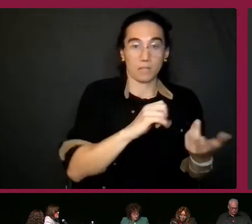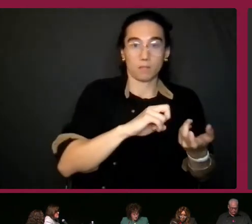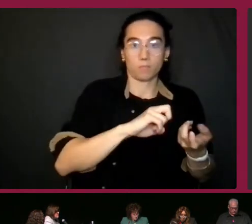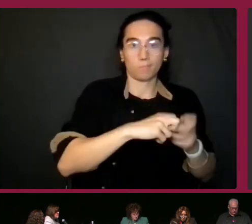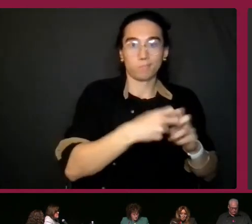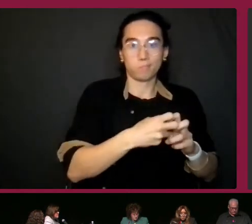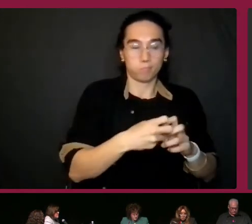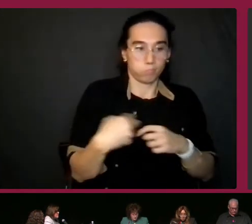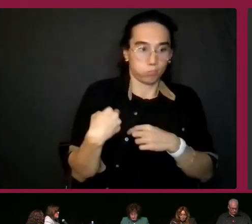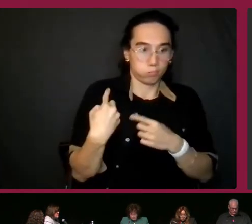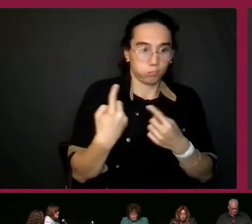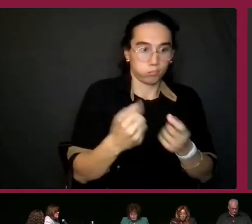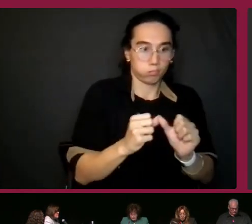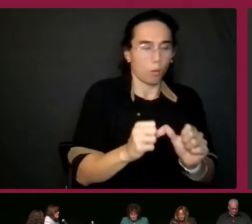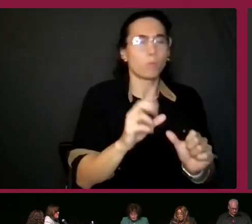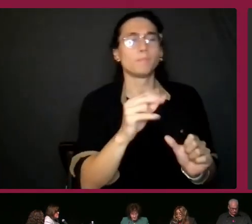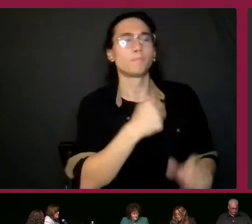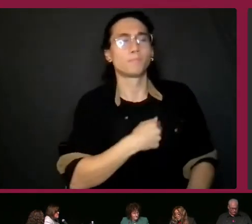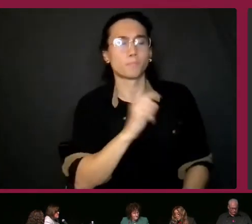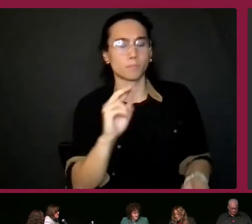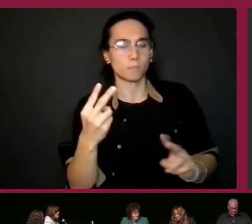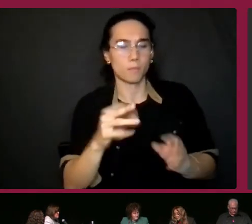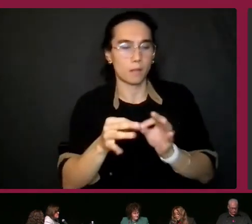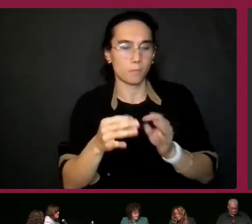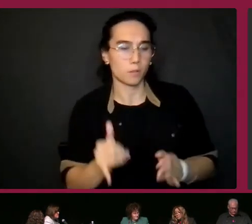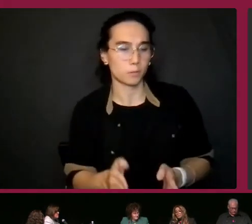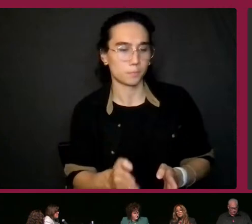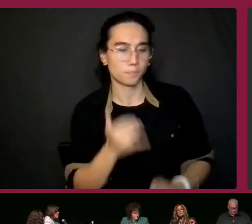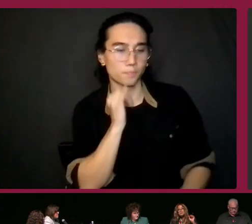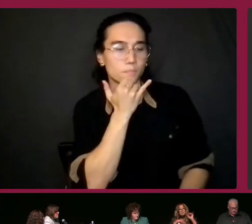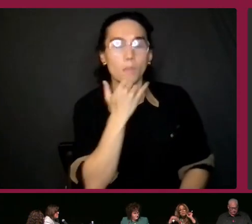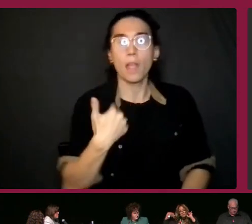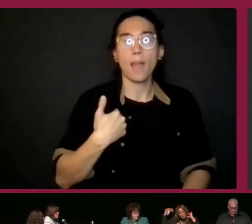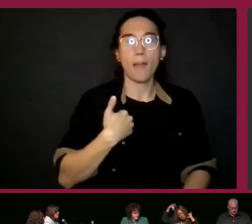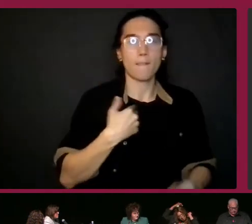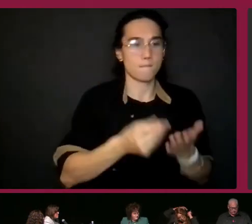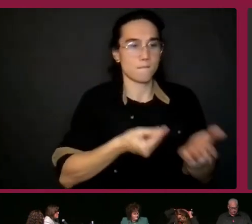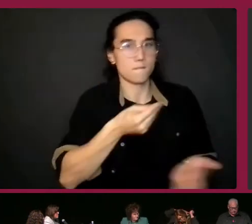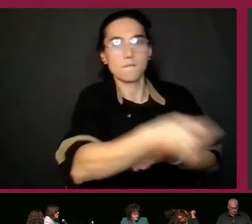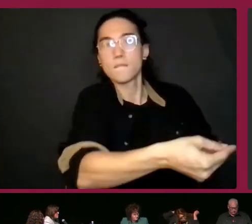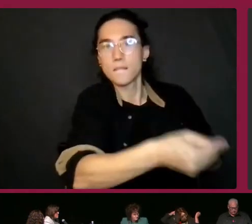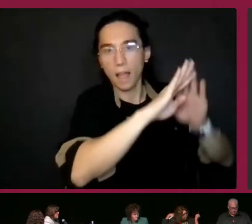And I would be remiss if I didn't think that the problem exists with the other high schools